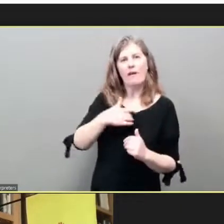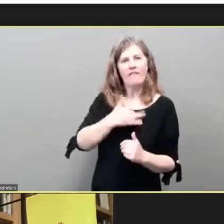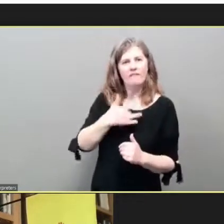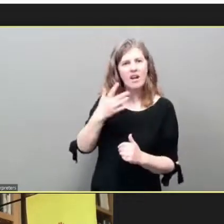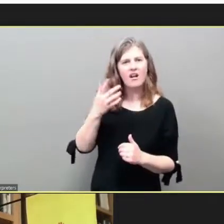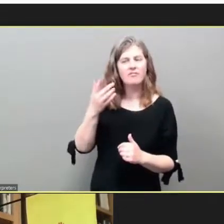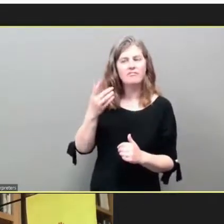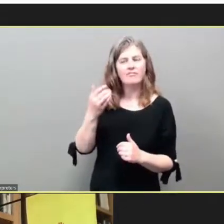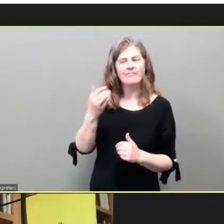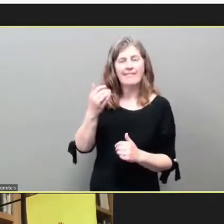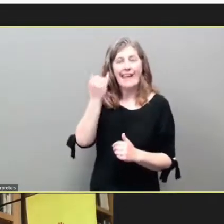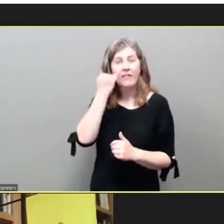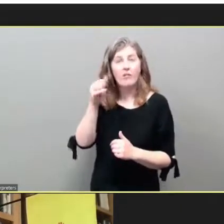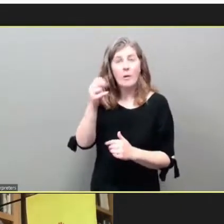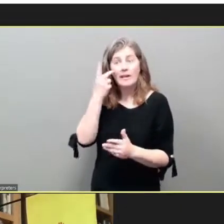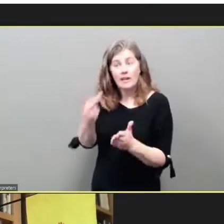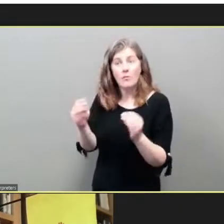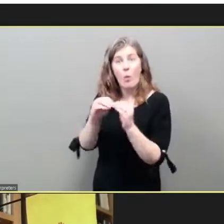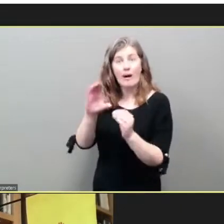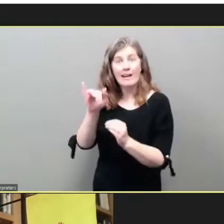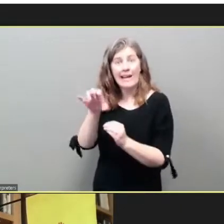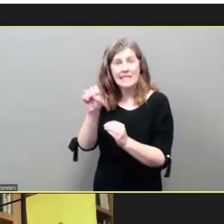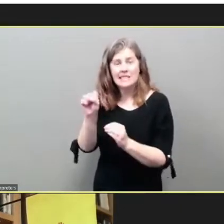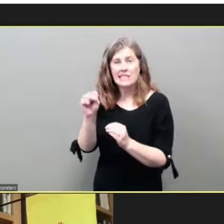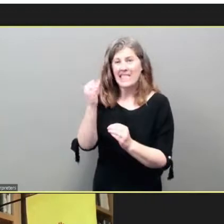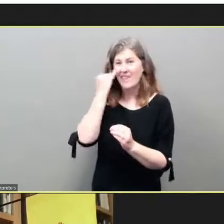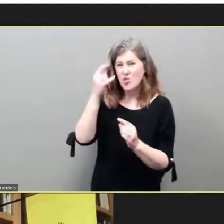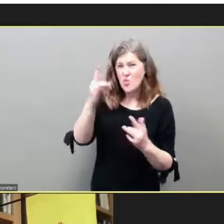transmissibility. But the main thing to do if you're worried about that is